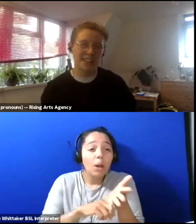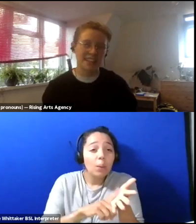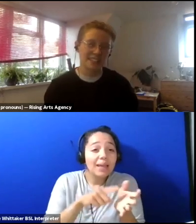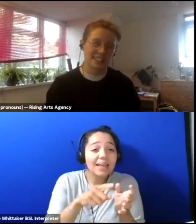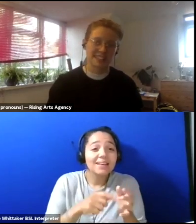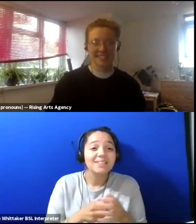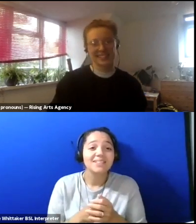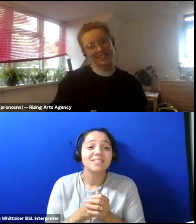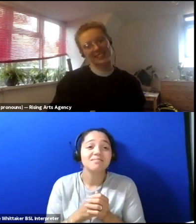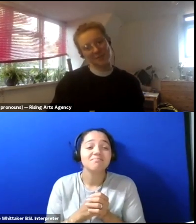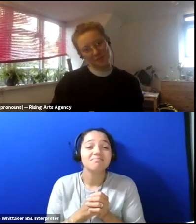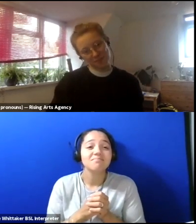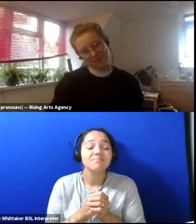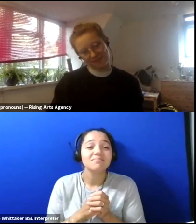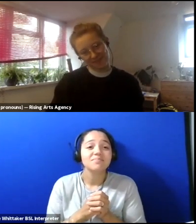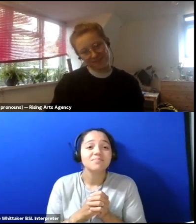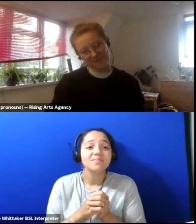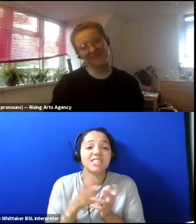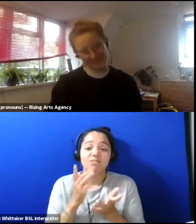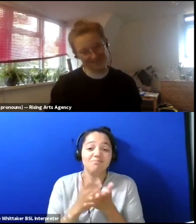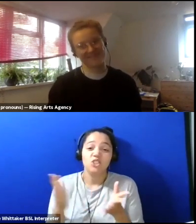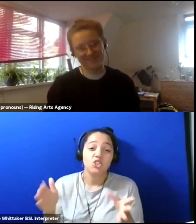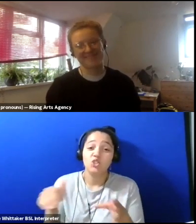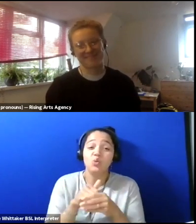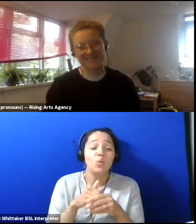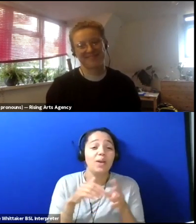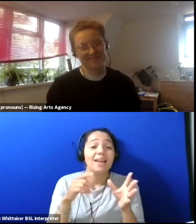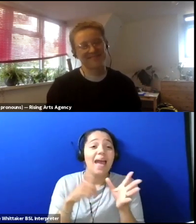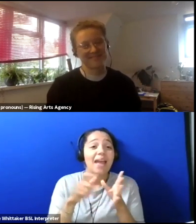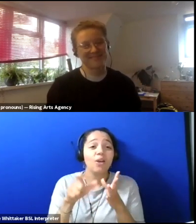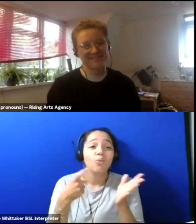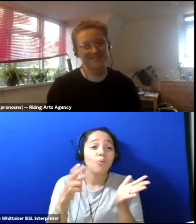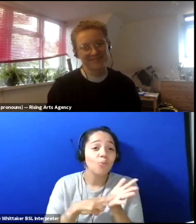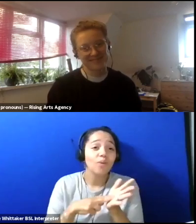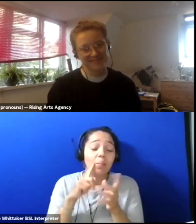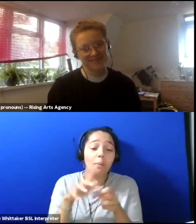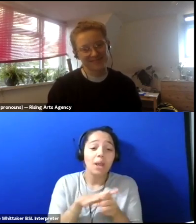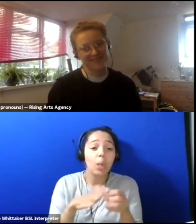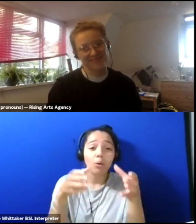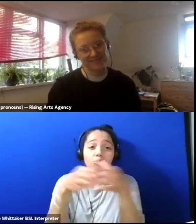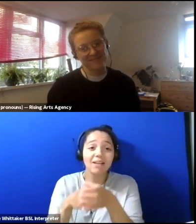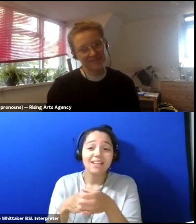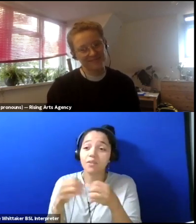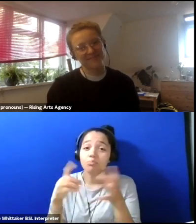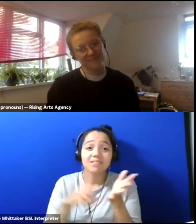Yeah. I mean, I'll just say, you know, just join; join ACORN. There'll be a local branch near you, if you're Bristol-based, that's the